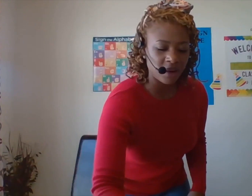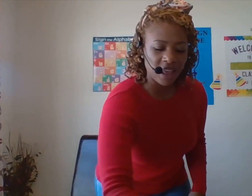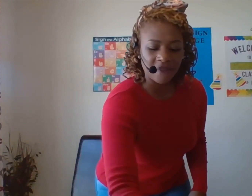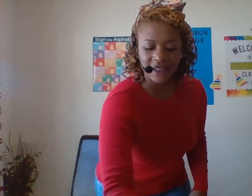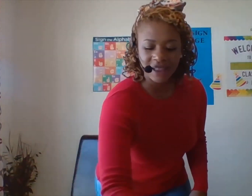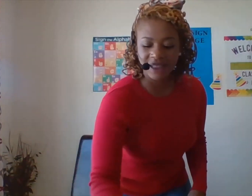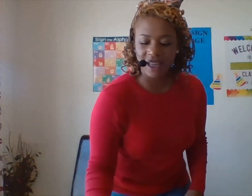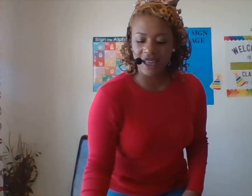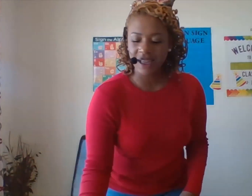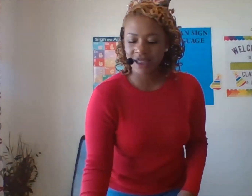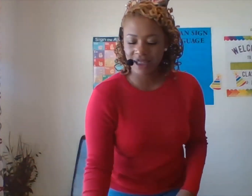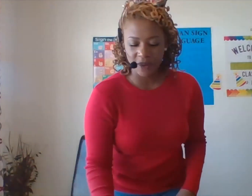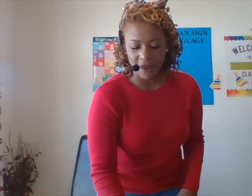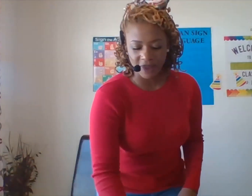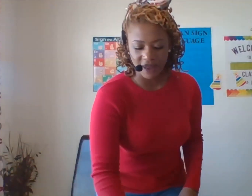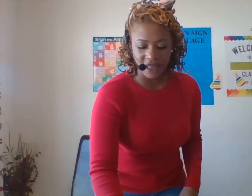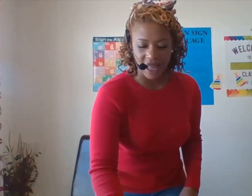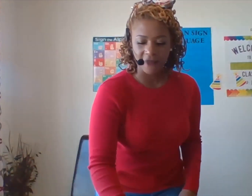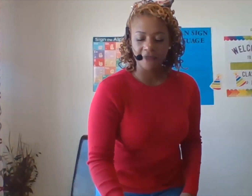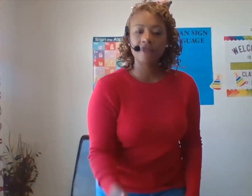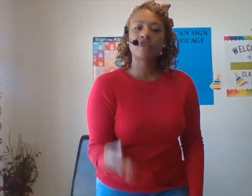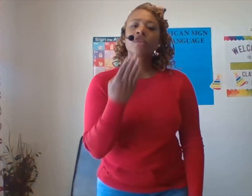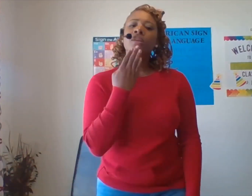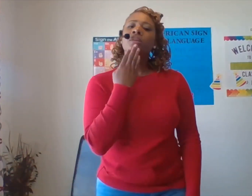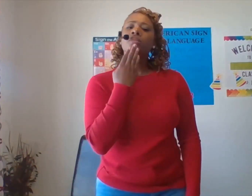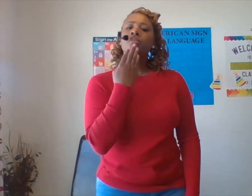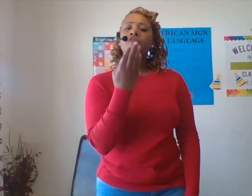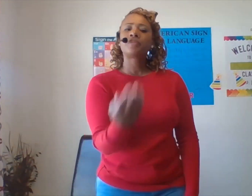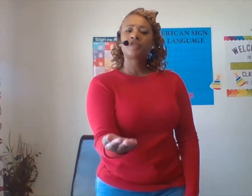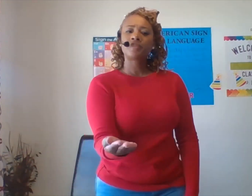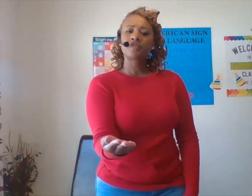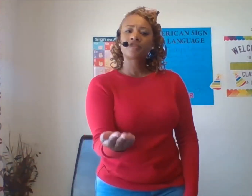left let's see let's see what about this time